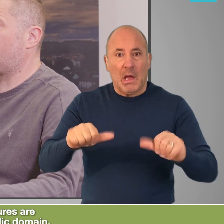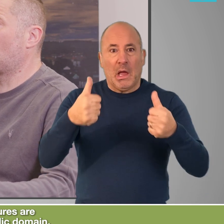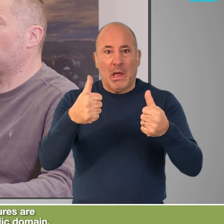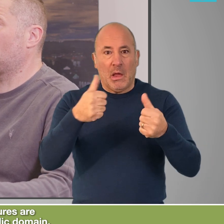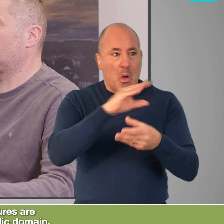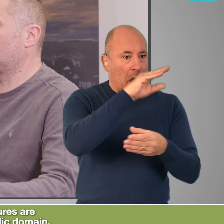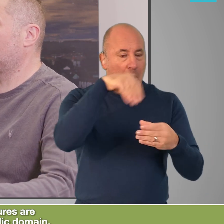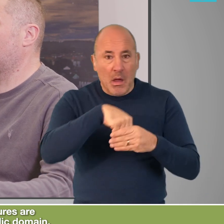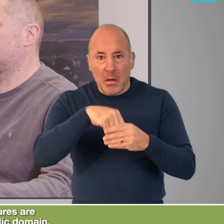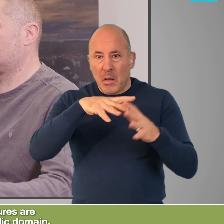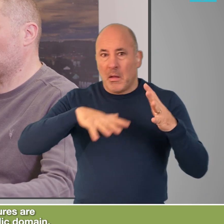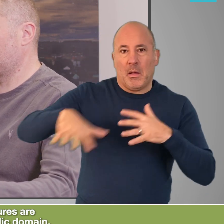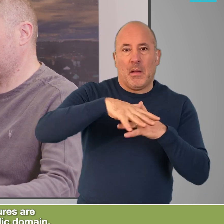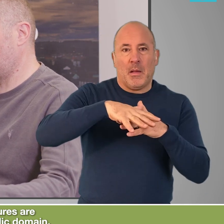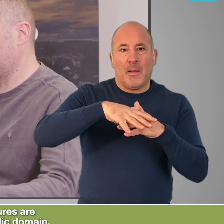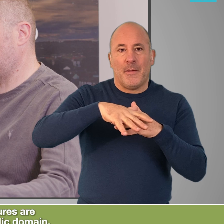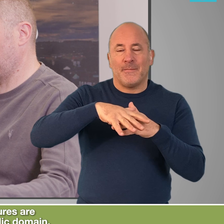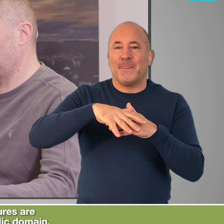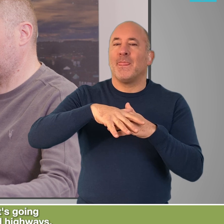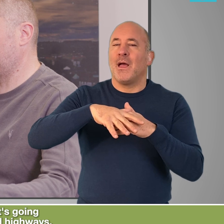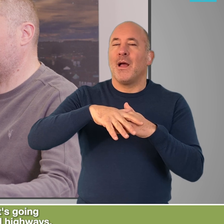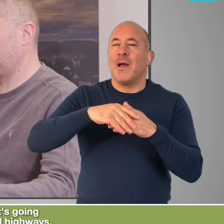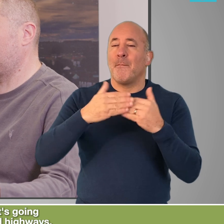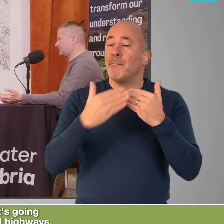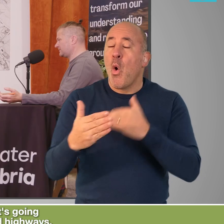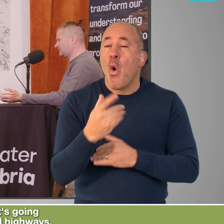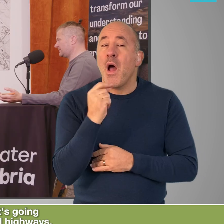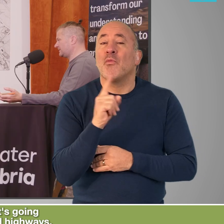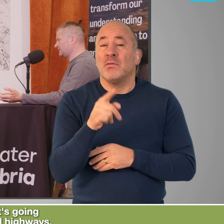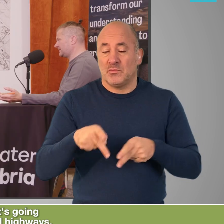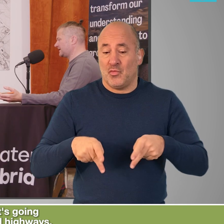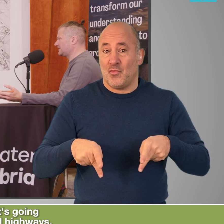if work or if features are going into your public domain, the likelihood is it's going to be within adapted highways.